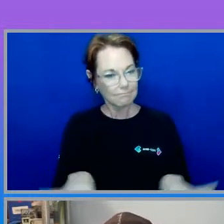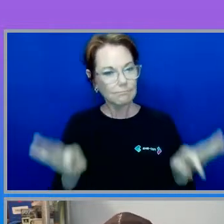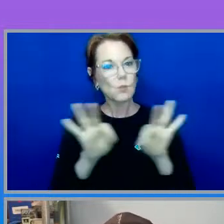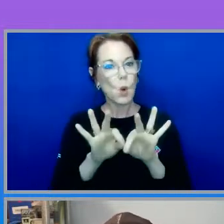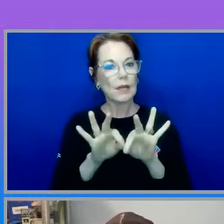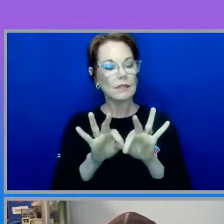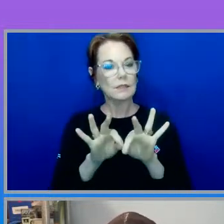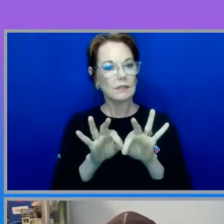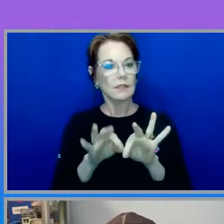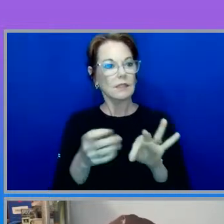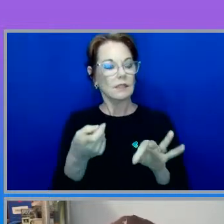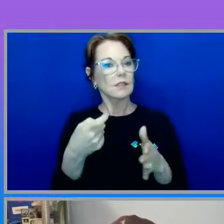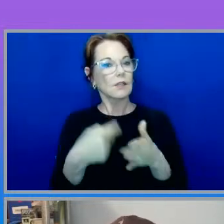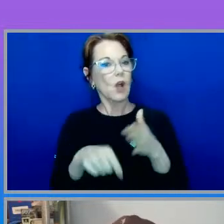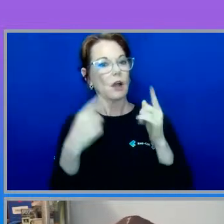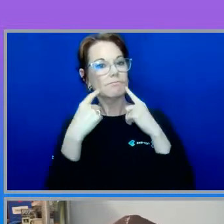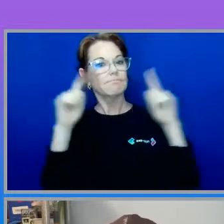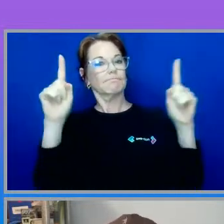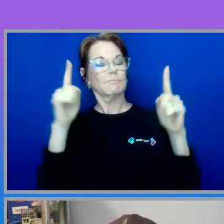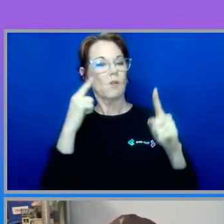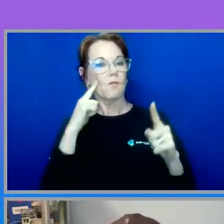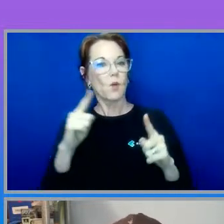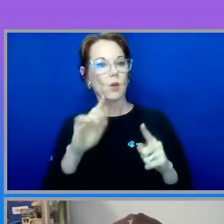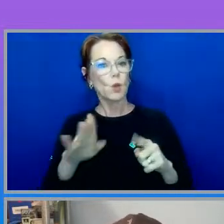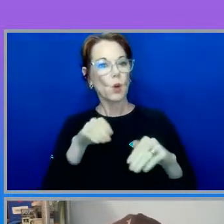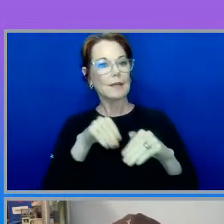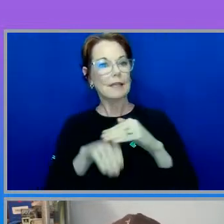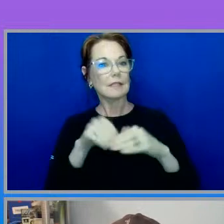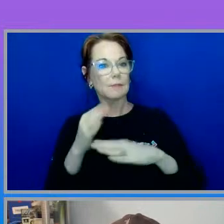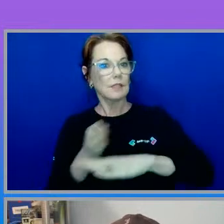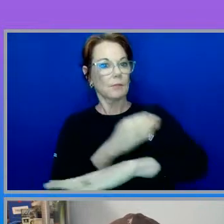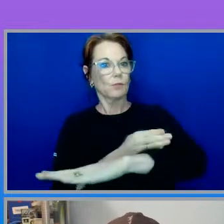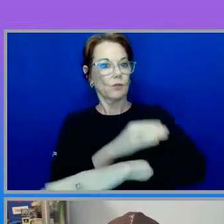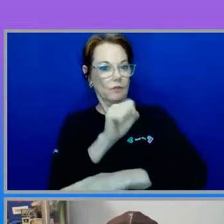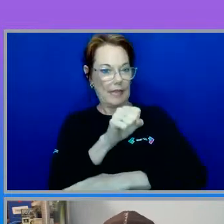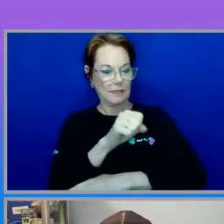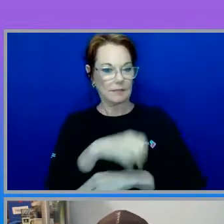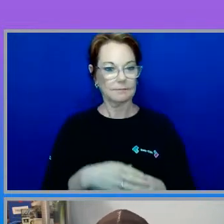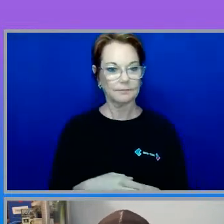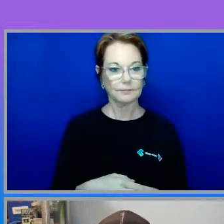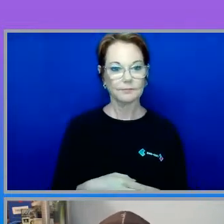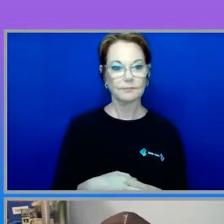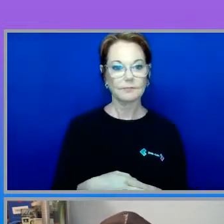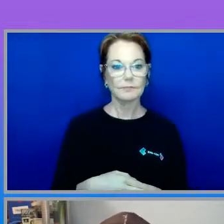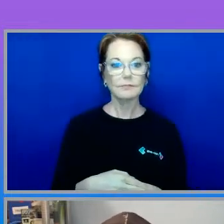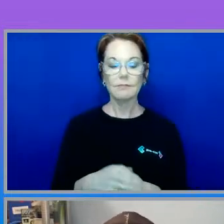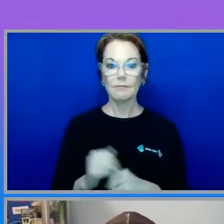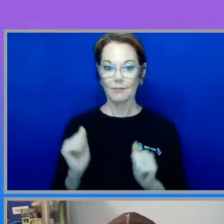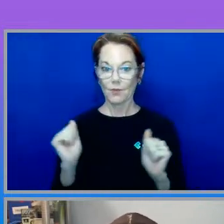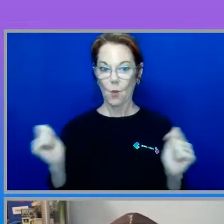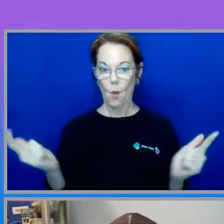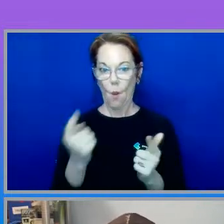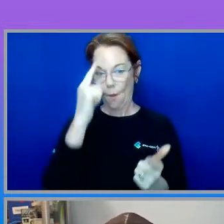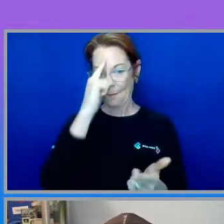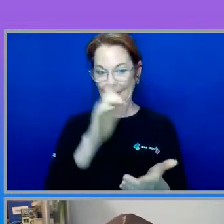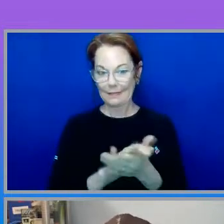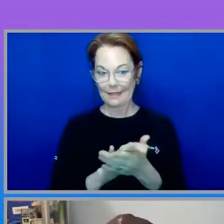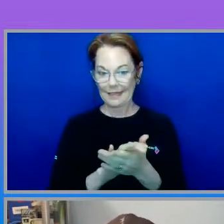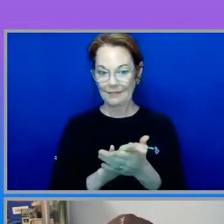cost effective way of improving your accessibility. We all